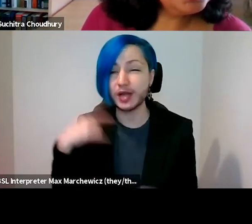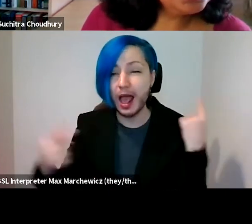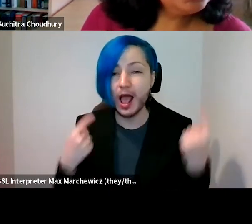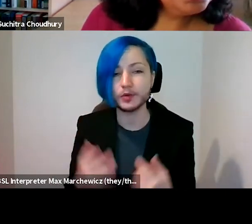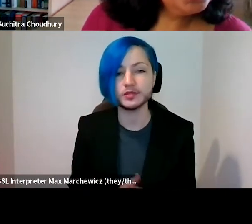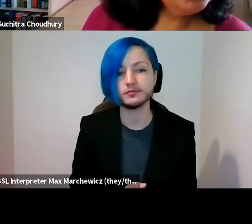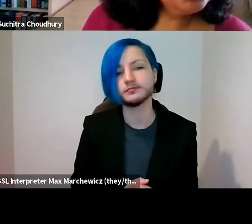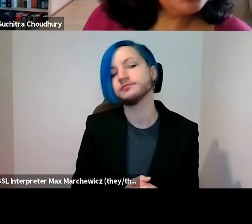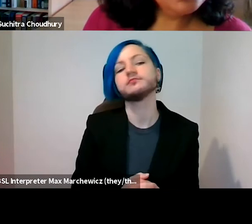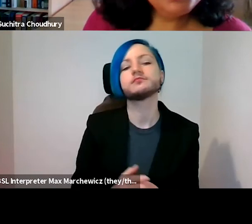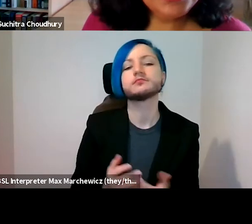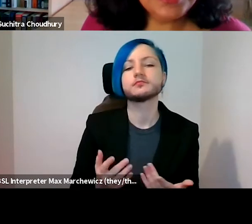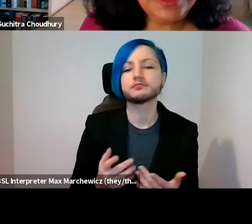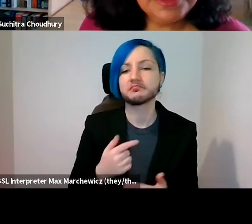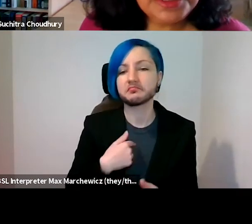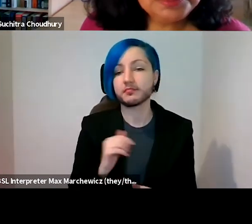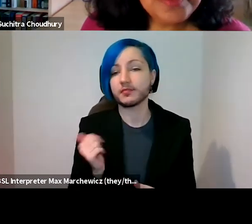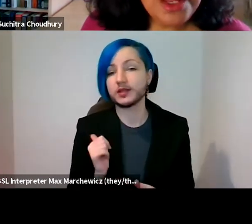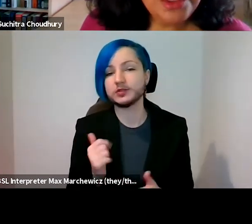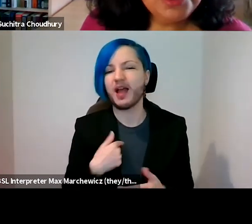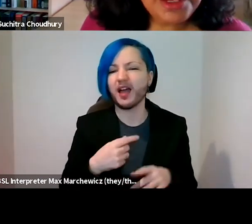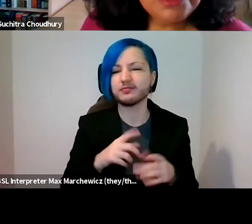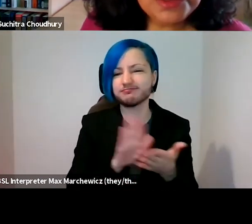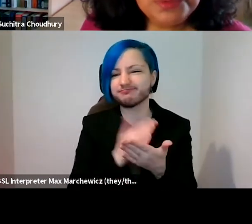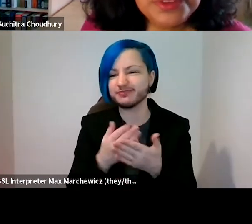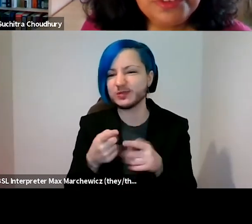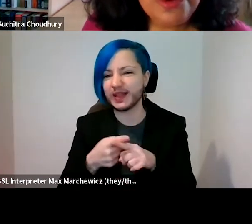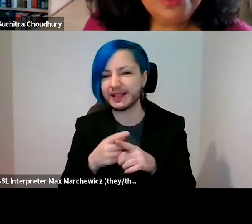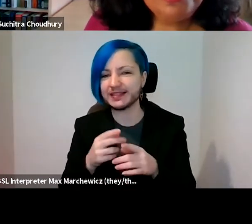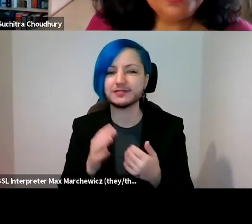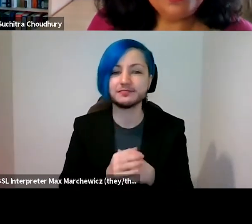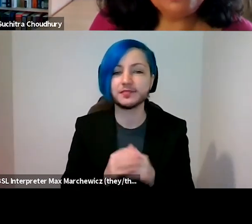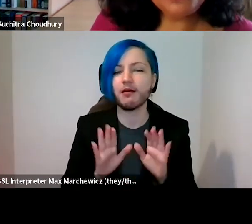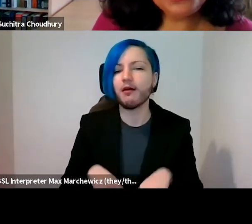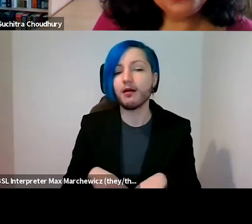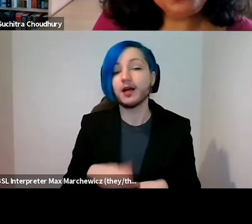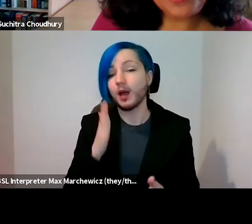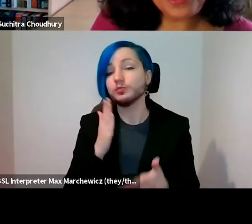This is what she presumes, but I'm going to read it in English. "No doubt, it was for fear of the soup,